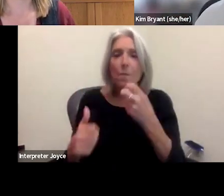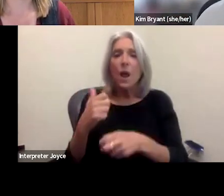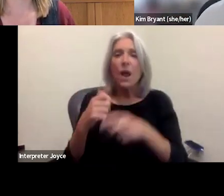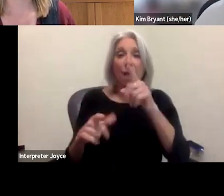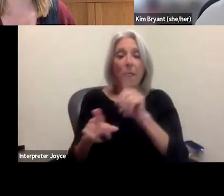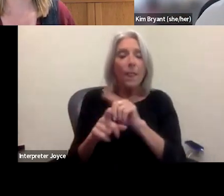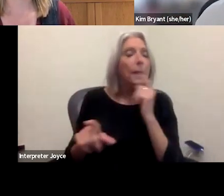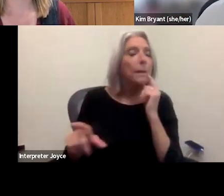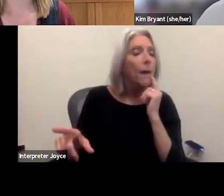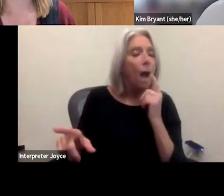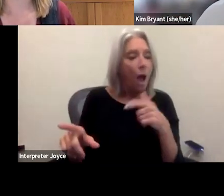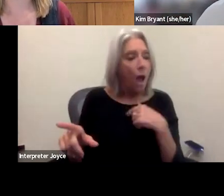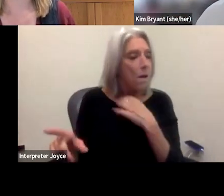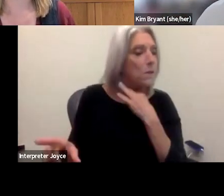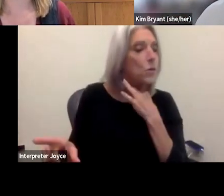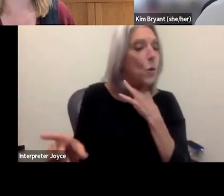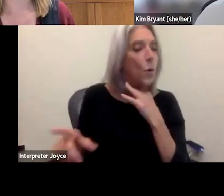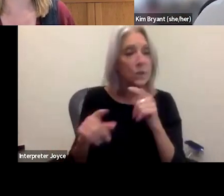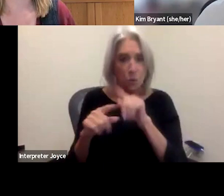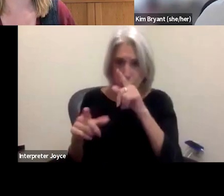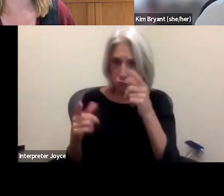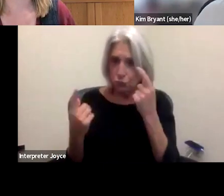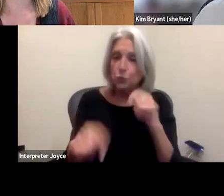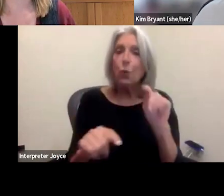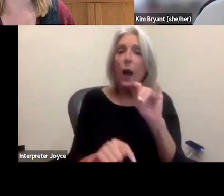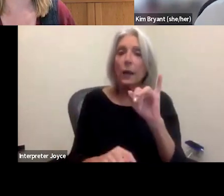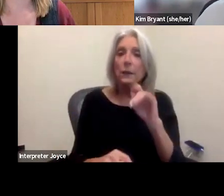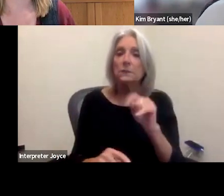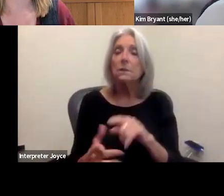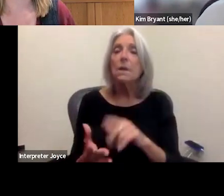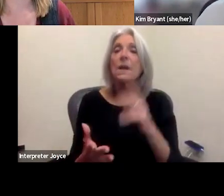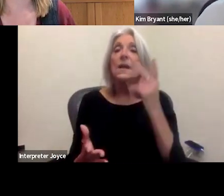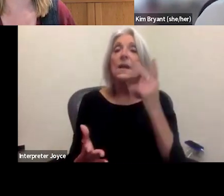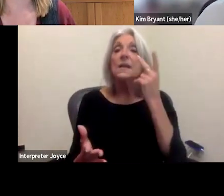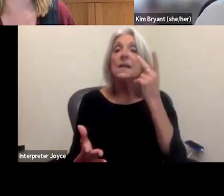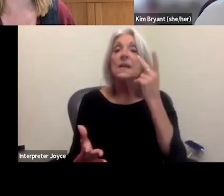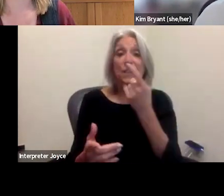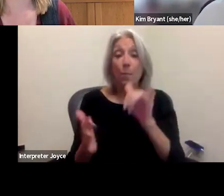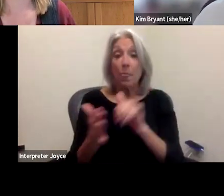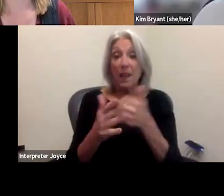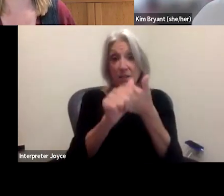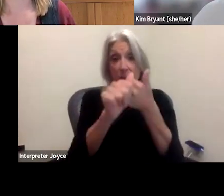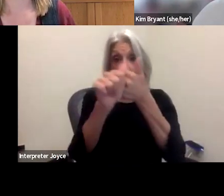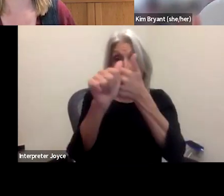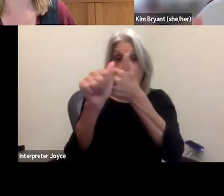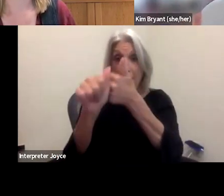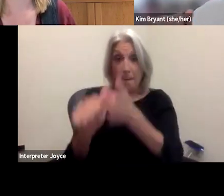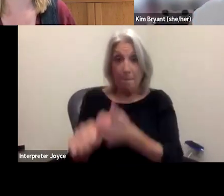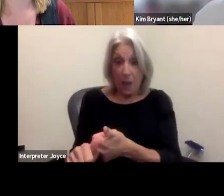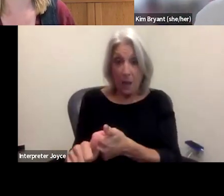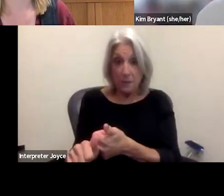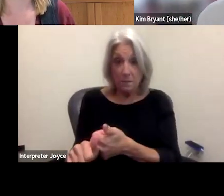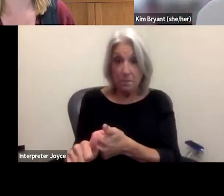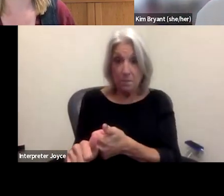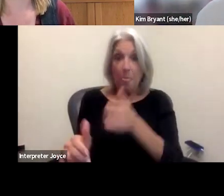It is the difference between a solution that is compliant, which, again, actually love that it's the basement.